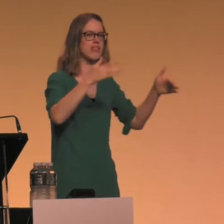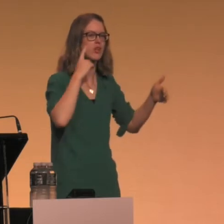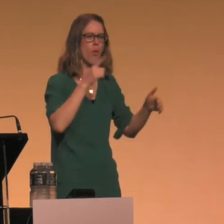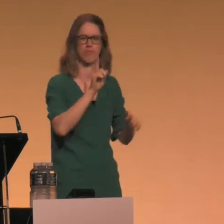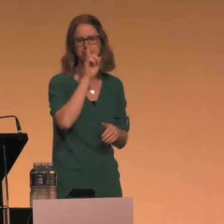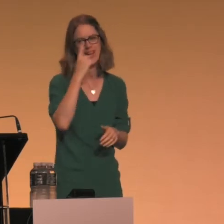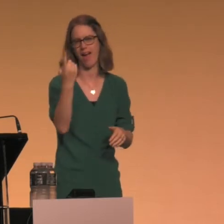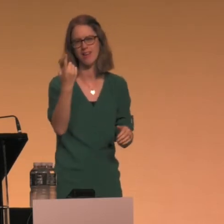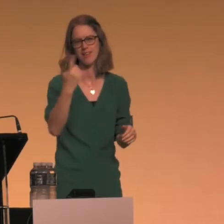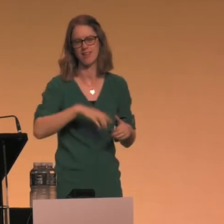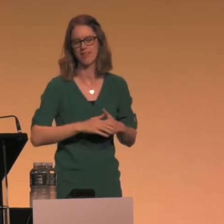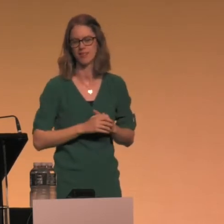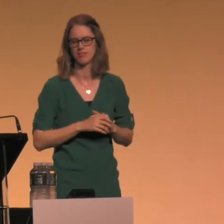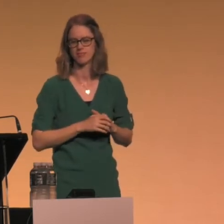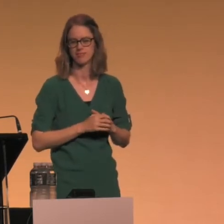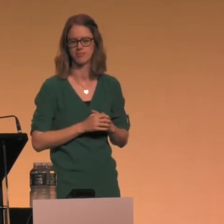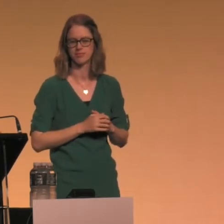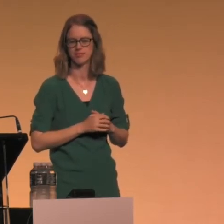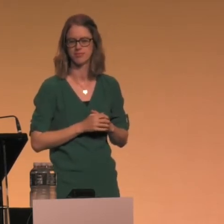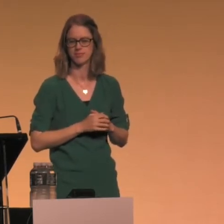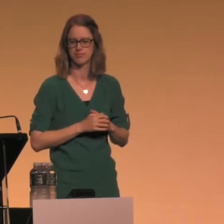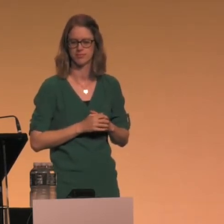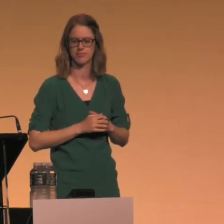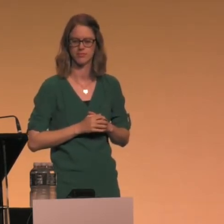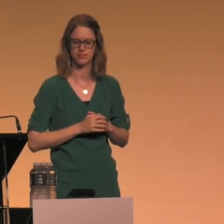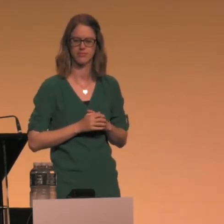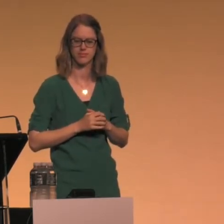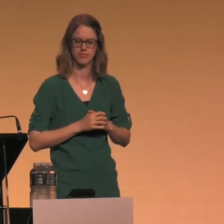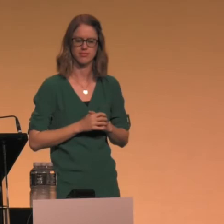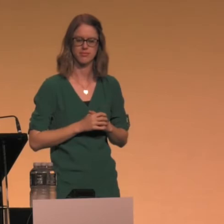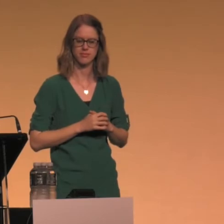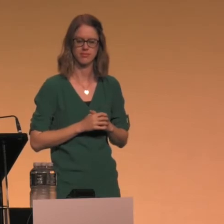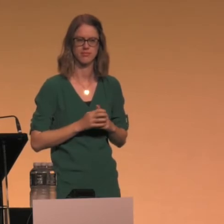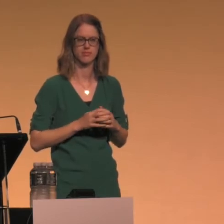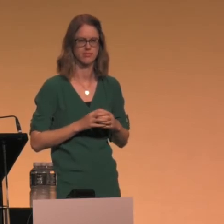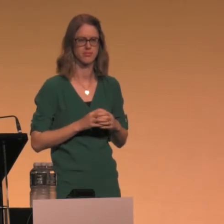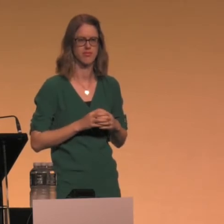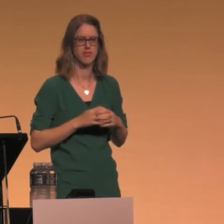And so the problems we have, I believe, in the system